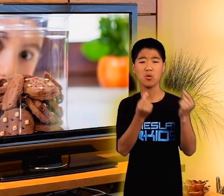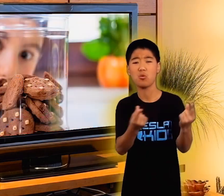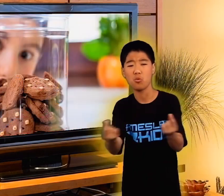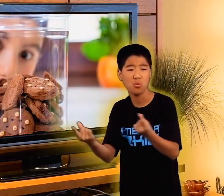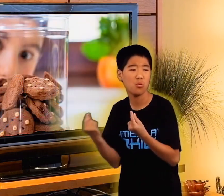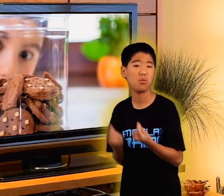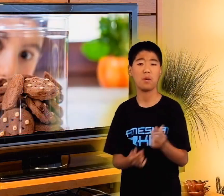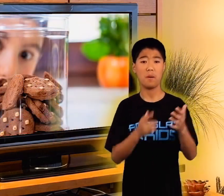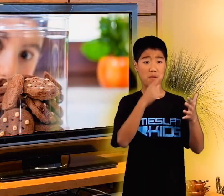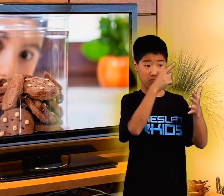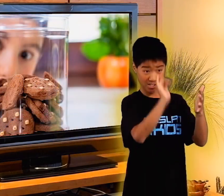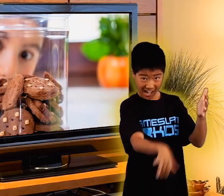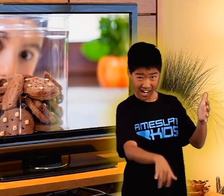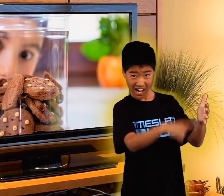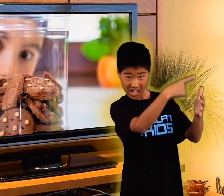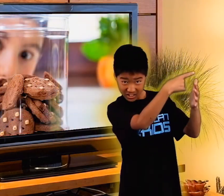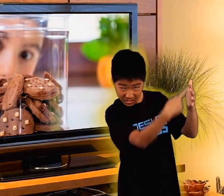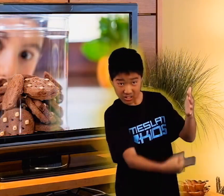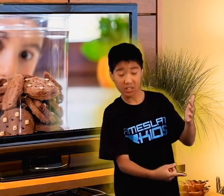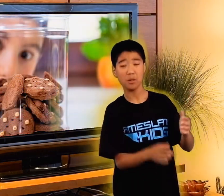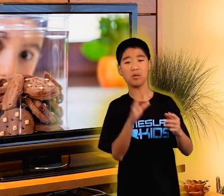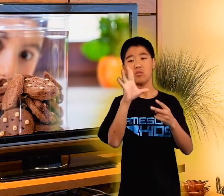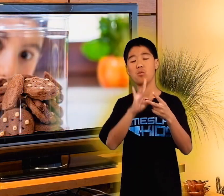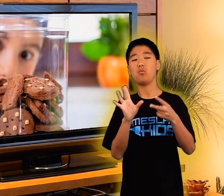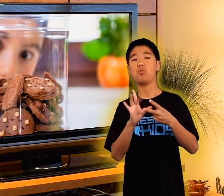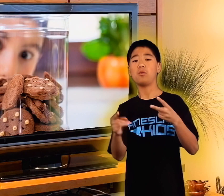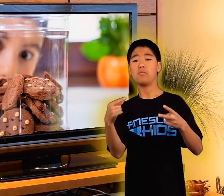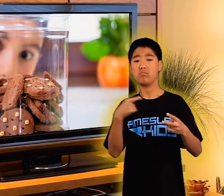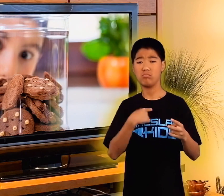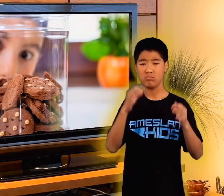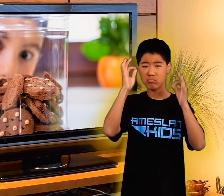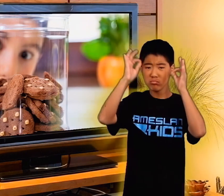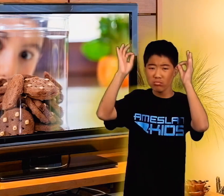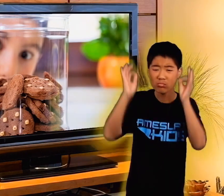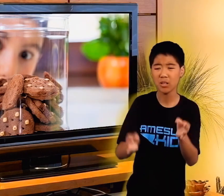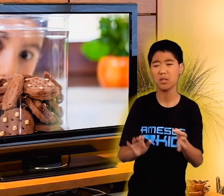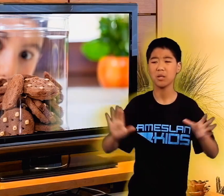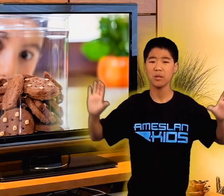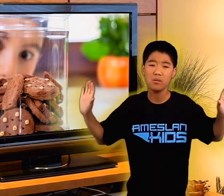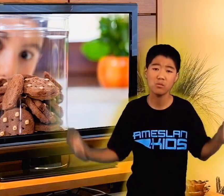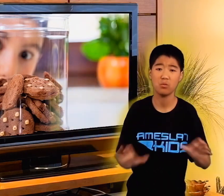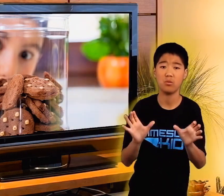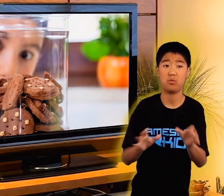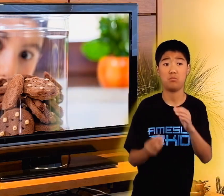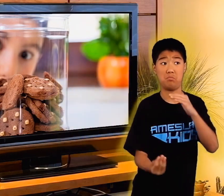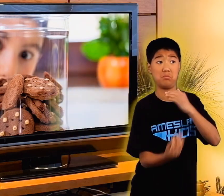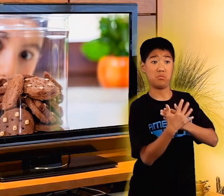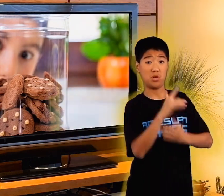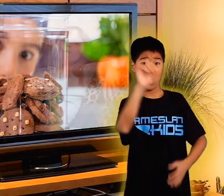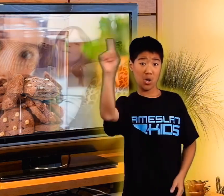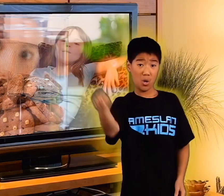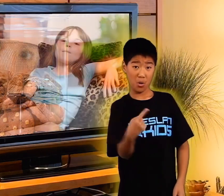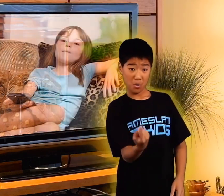EVERY CHOICE YOU MAKE, EVERY STEP YOU TAKE,